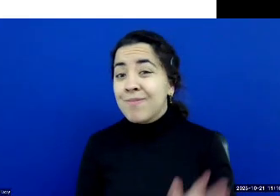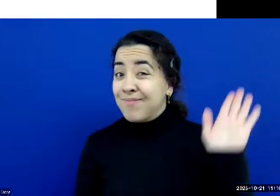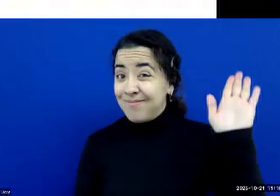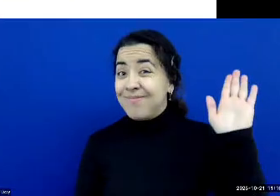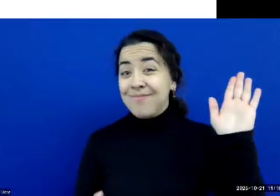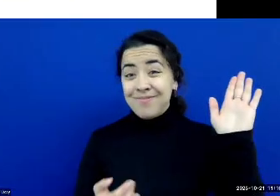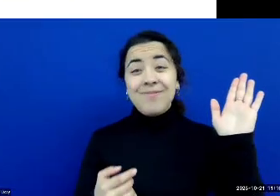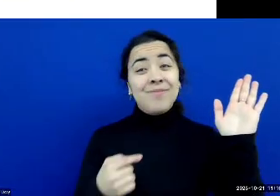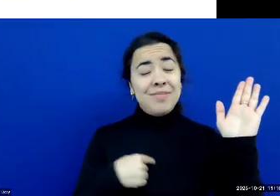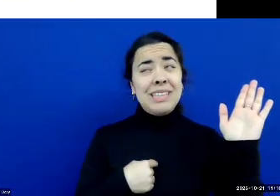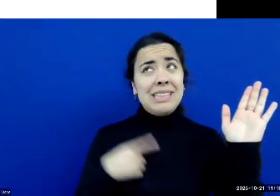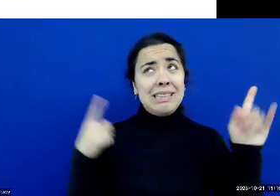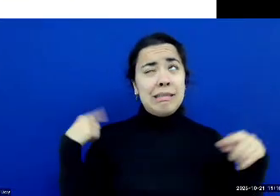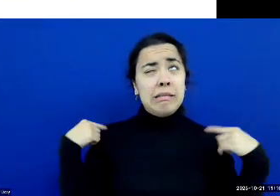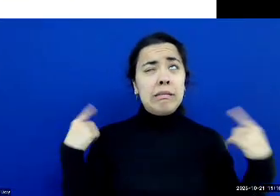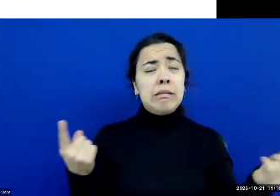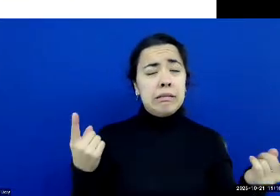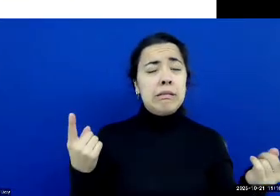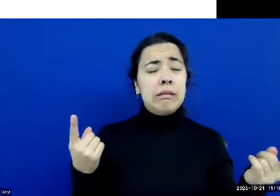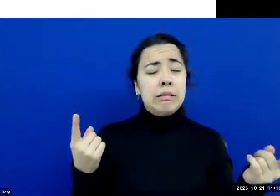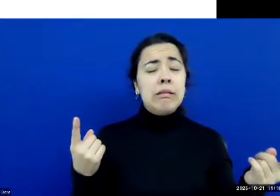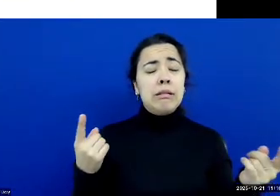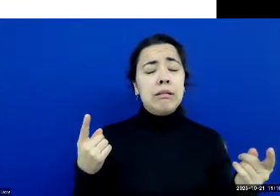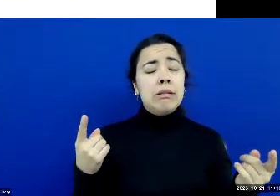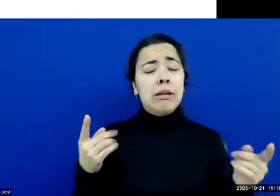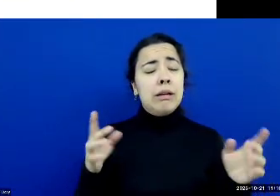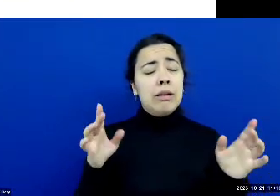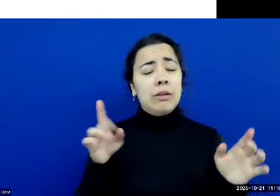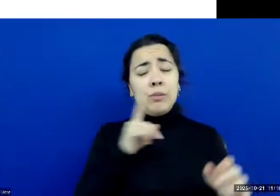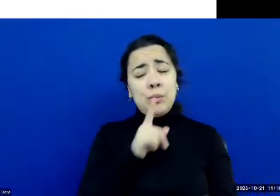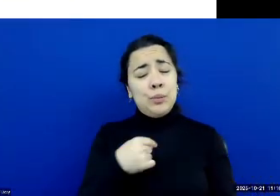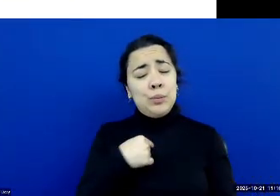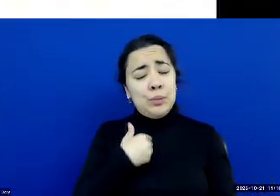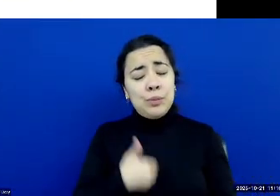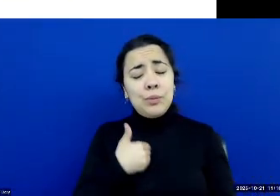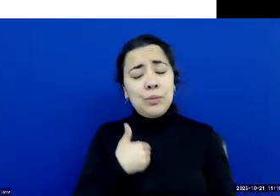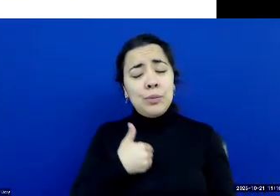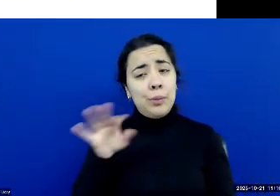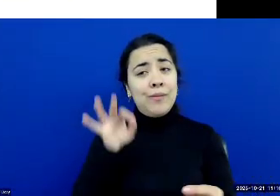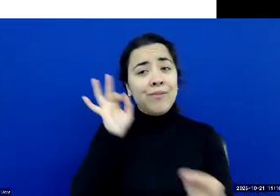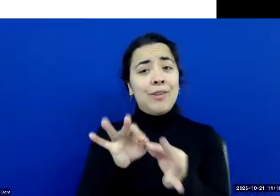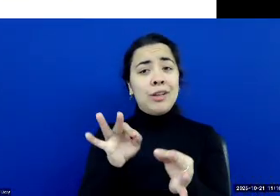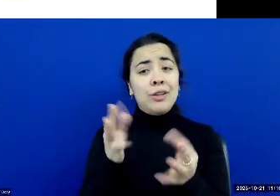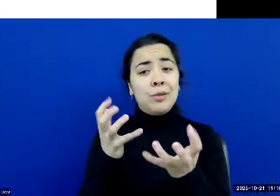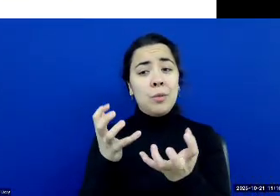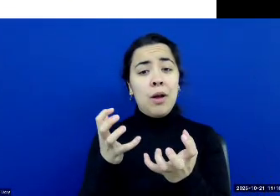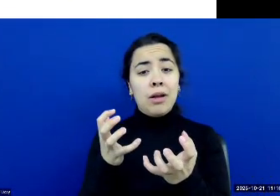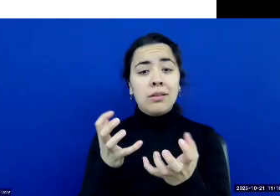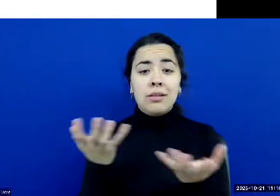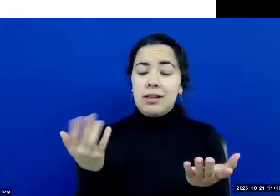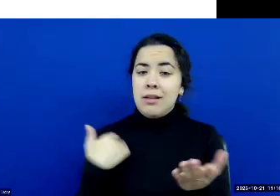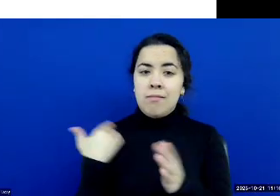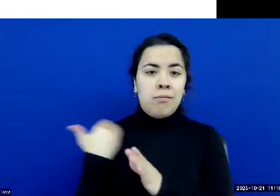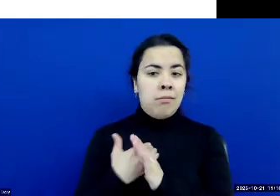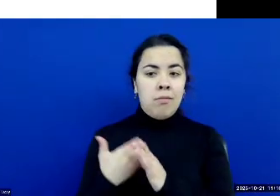Kathleen DeForest: I am a lifelong, card-carrying perfectionist, and it bothers me to no end